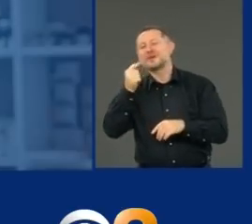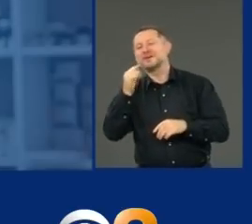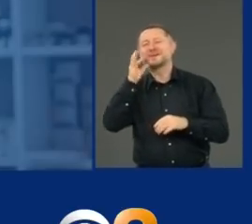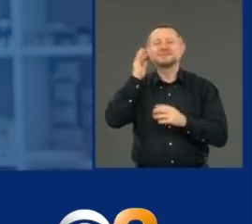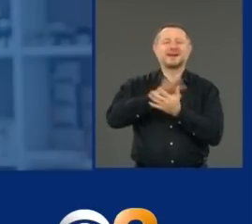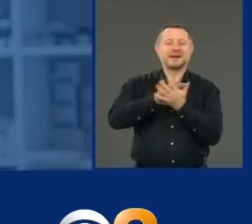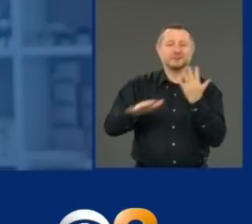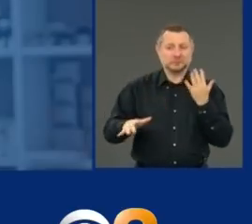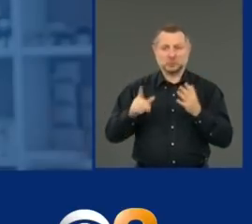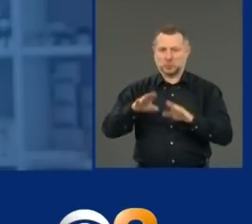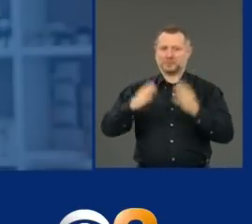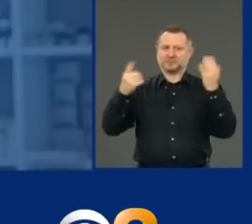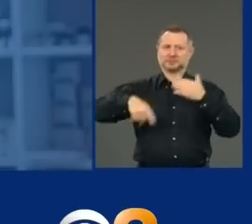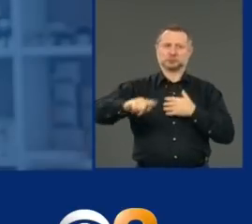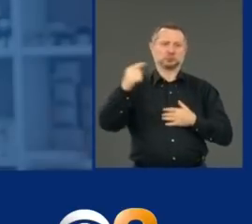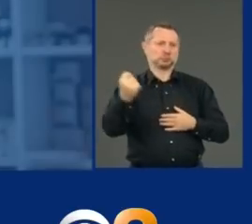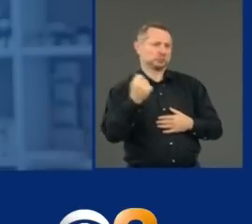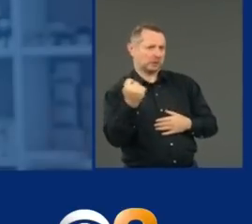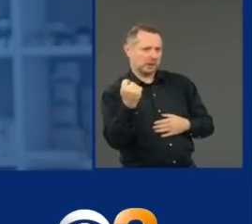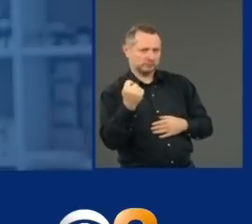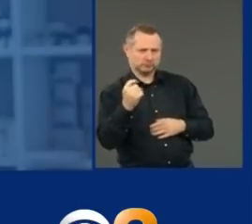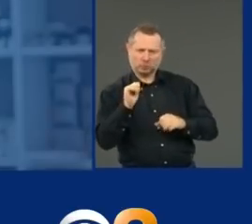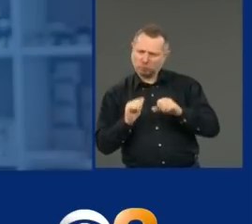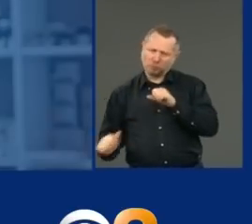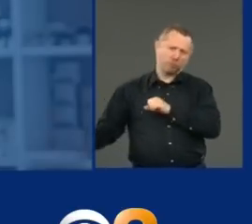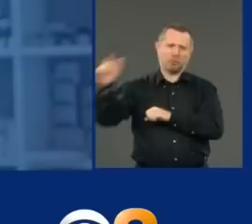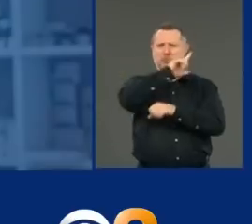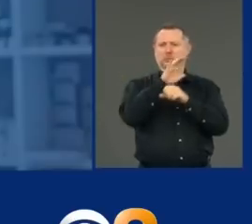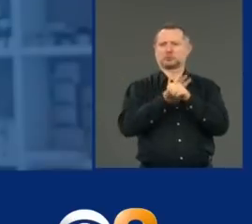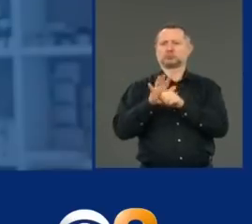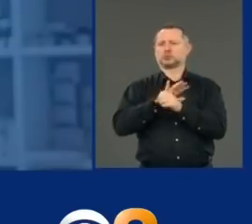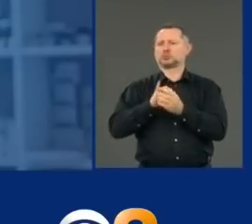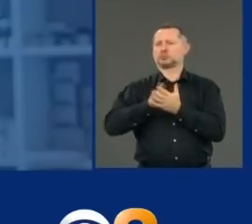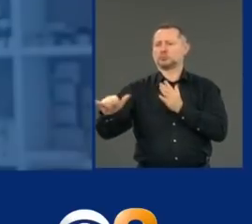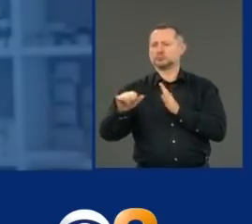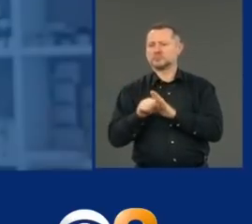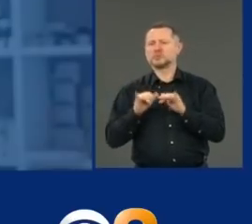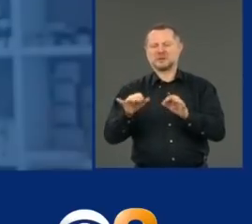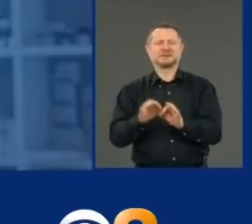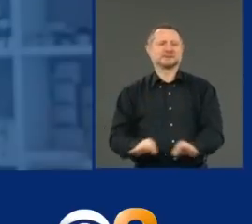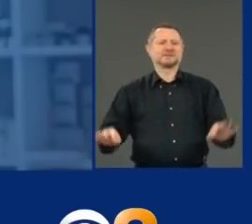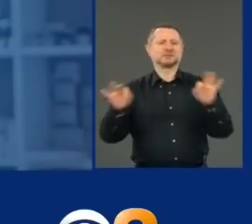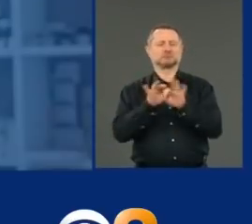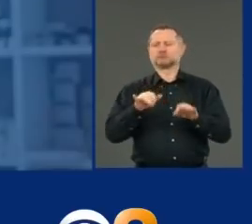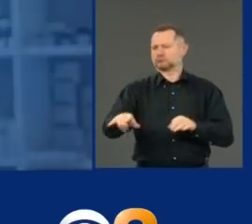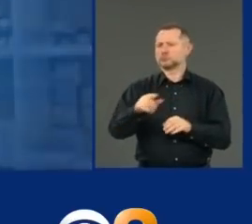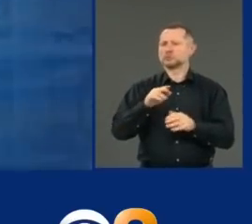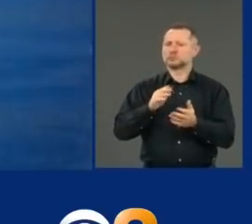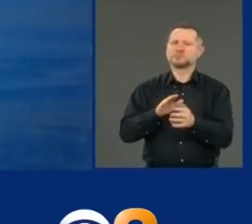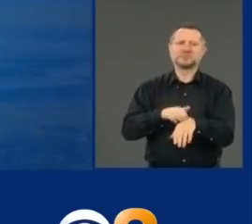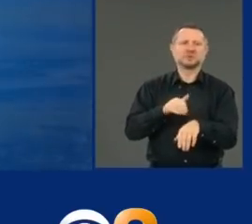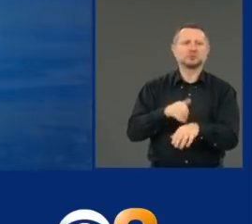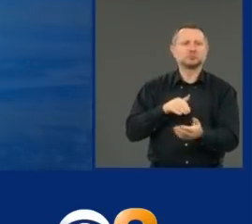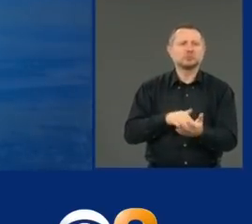ENCOURAGING ALL SPORTS TEAMS TO START THEIR TRAINING CAMPS AS SOON AS IS POSSIBLE AND WE WILL WORK WITH THEM TO MAKE SURE IT CAN HAPPEN. ALL THE VETERINARIAN PRACTICES